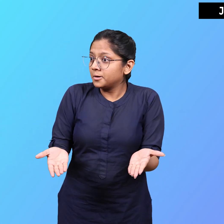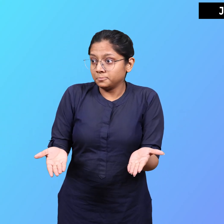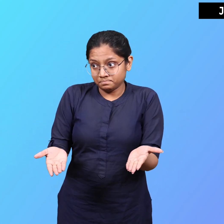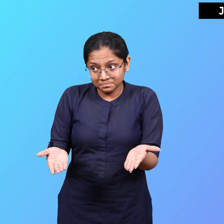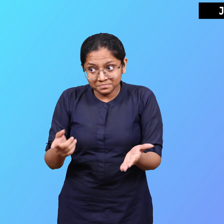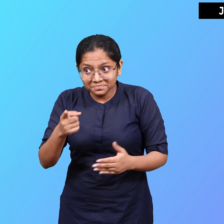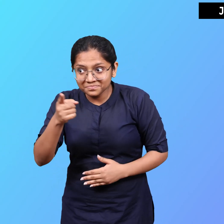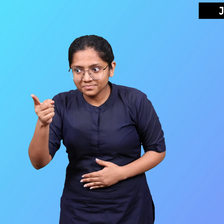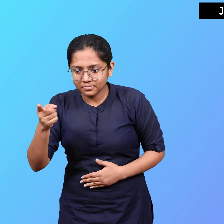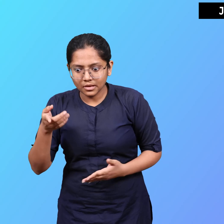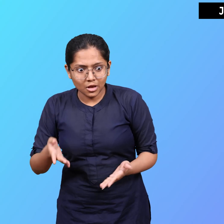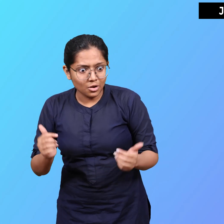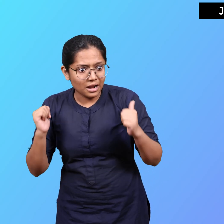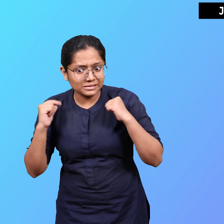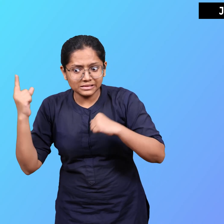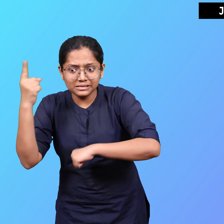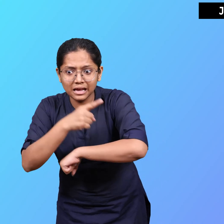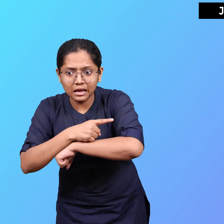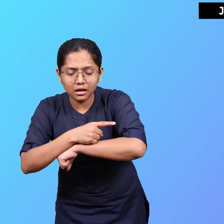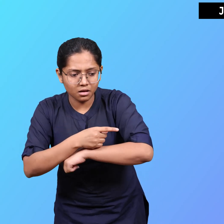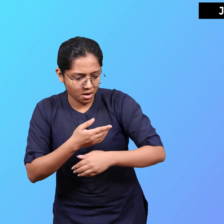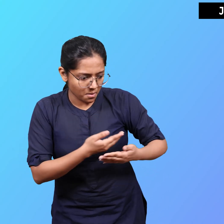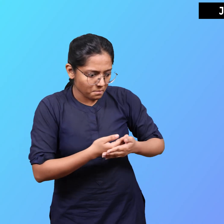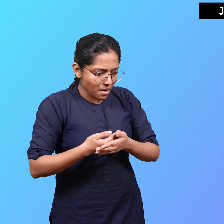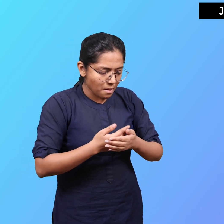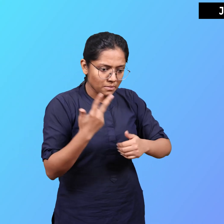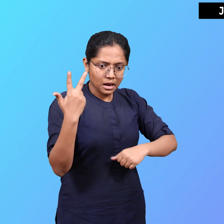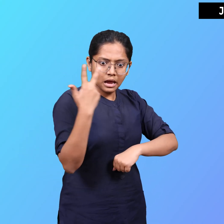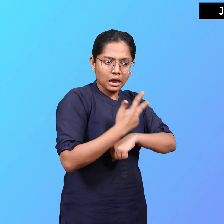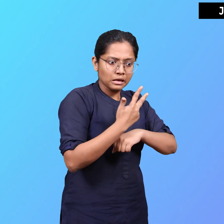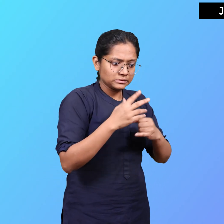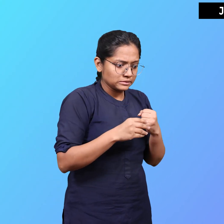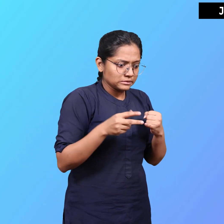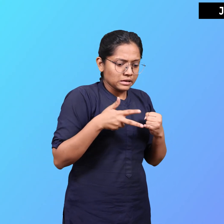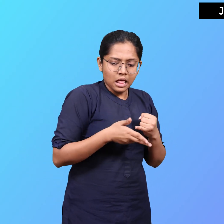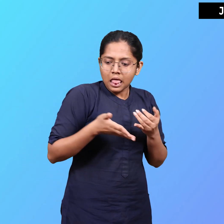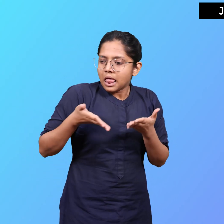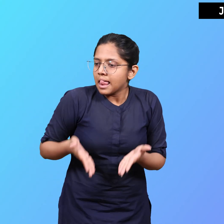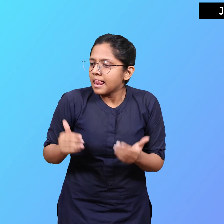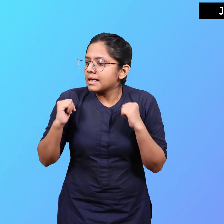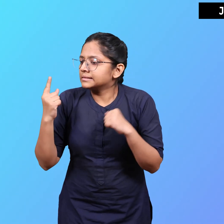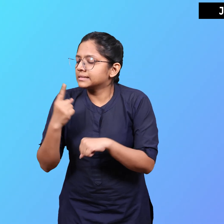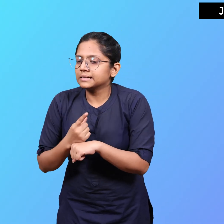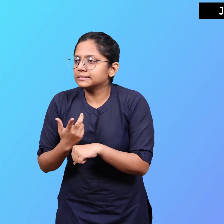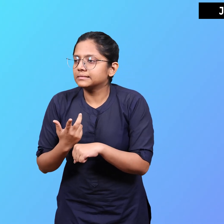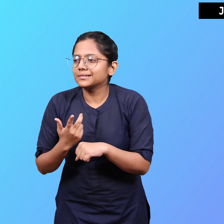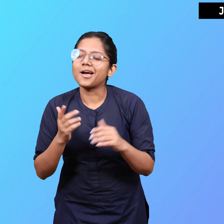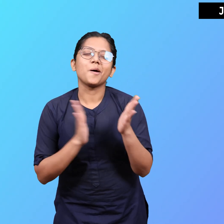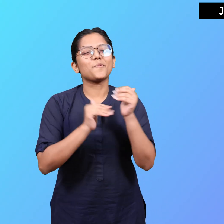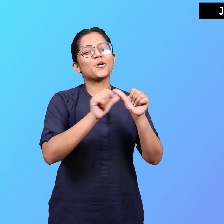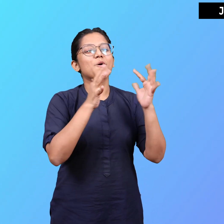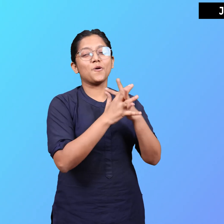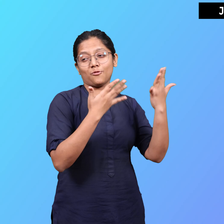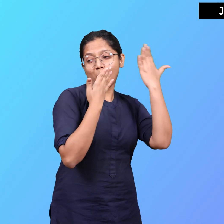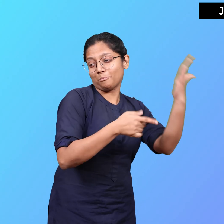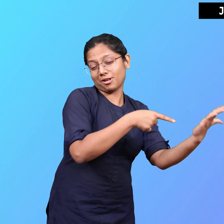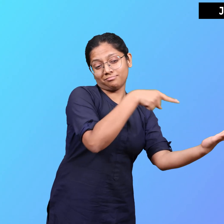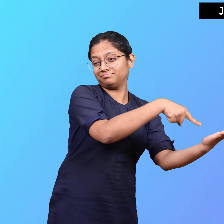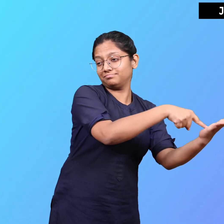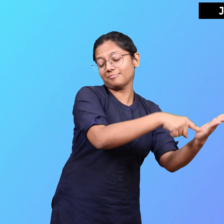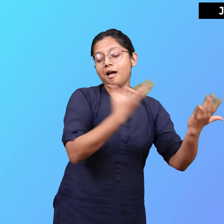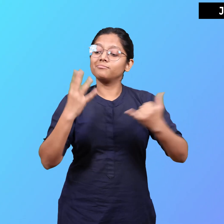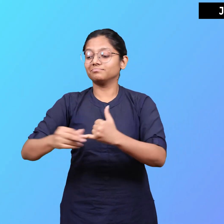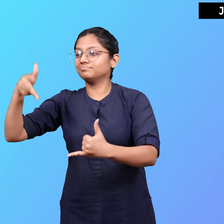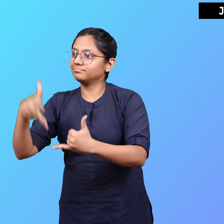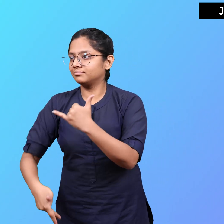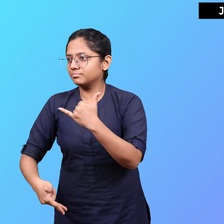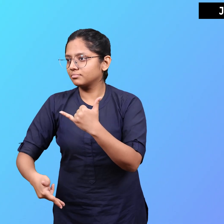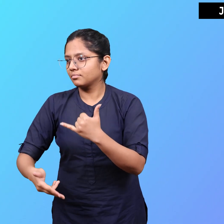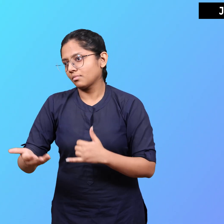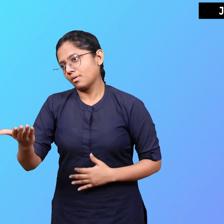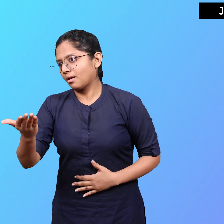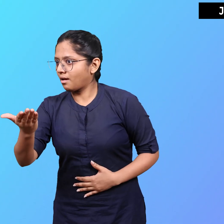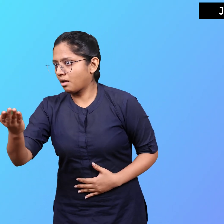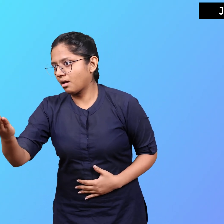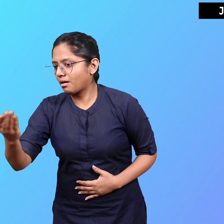This shows that someone can be circumcised on a Sabbath day to obey the Law of Moses.